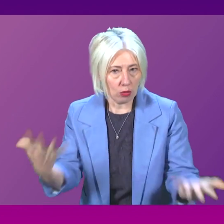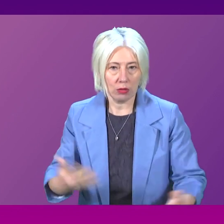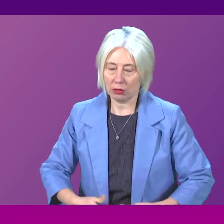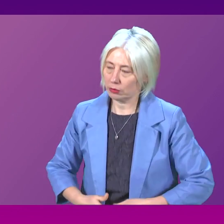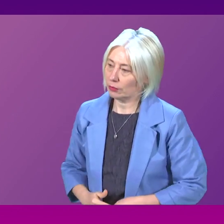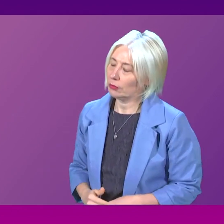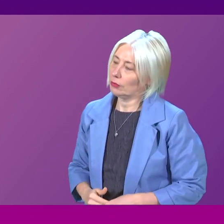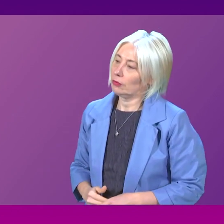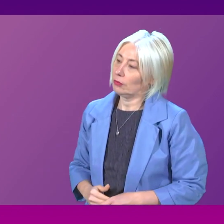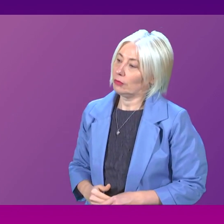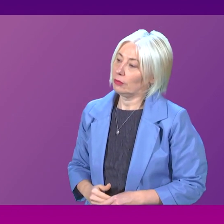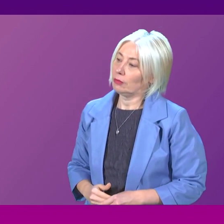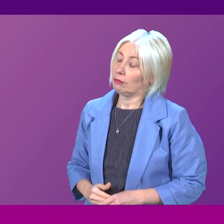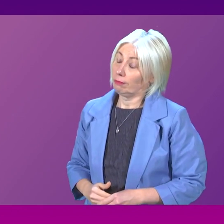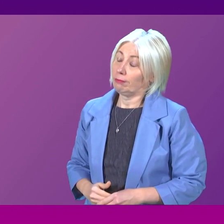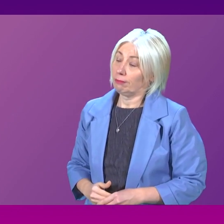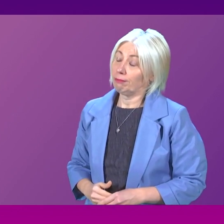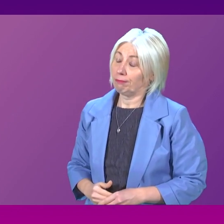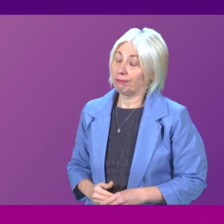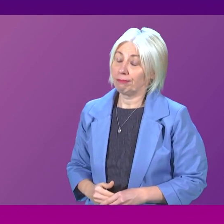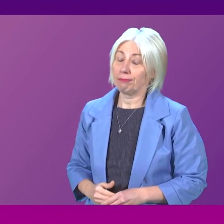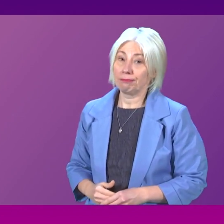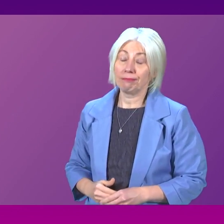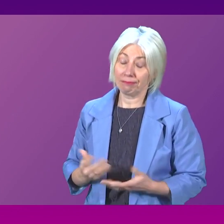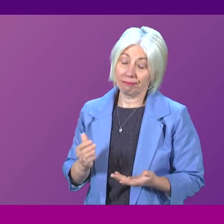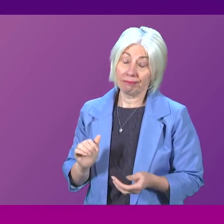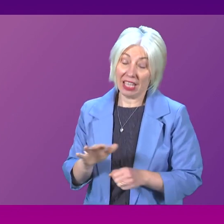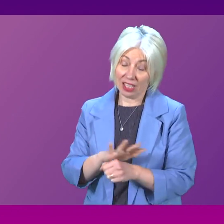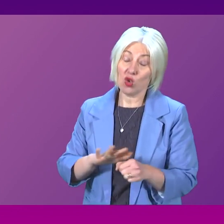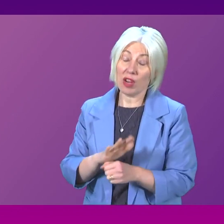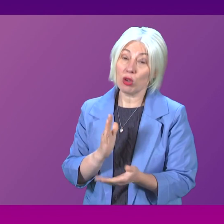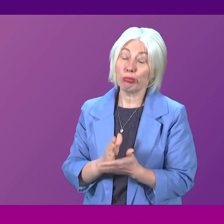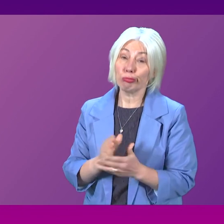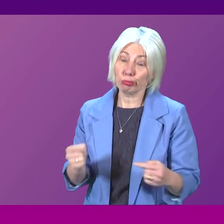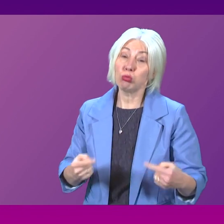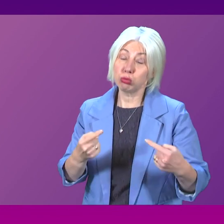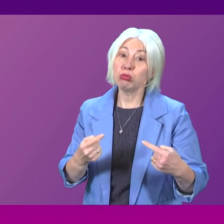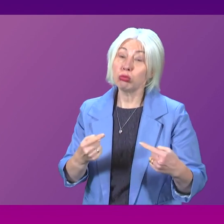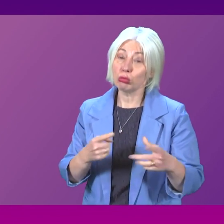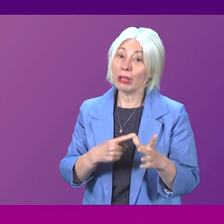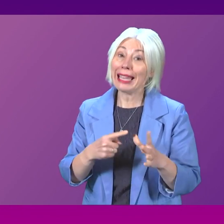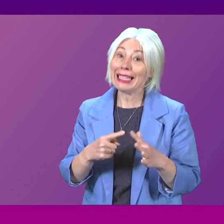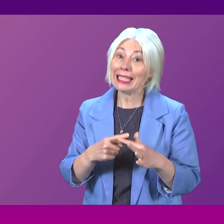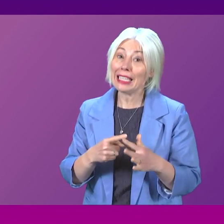The situation in accident and emergency is challenging, but it is because of the actions